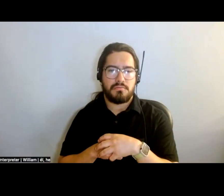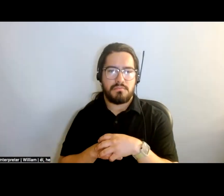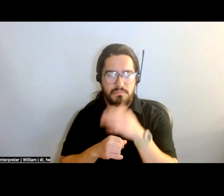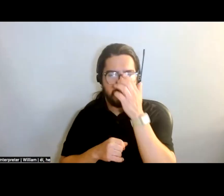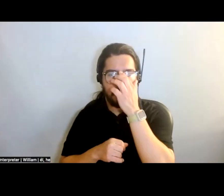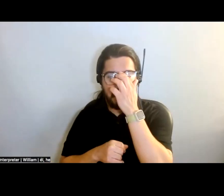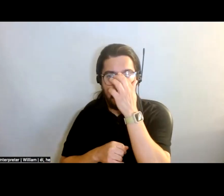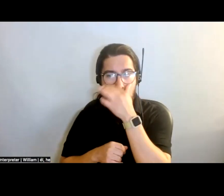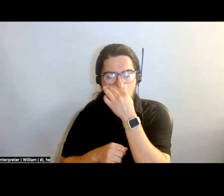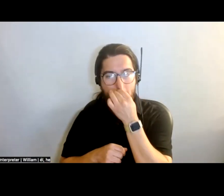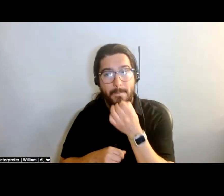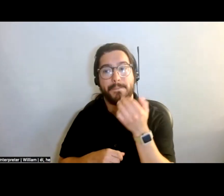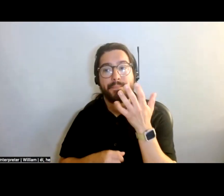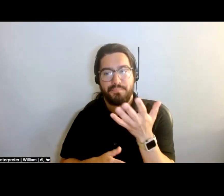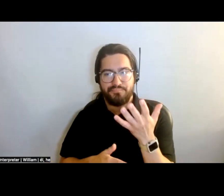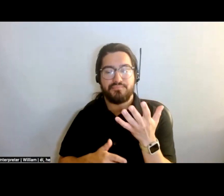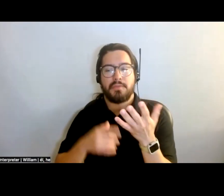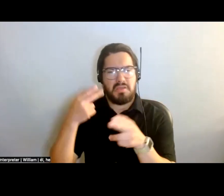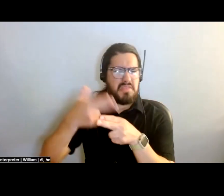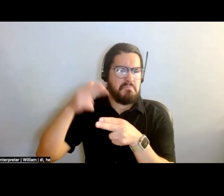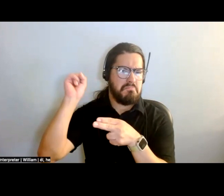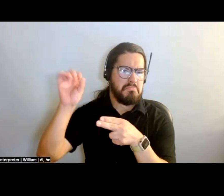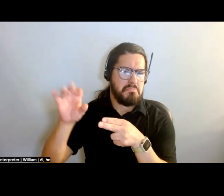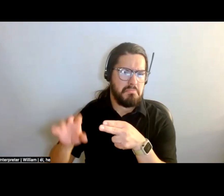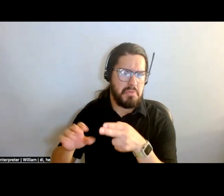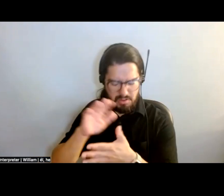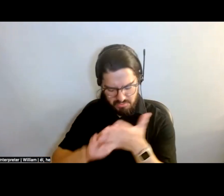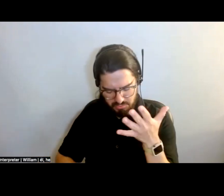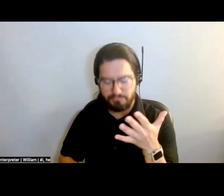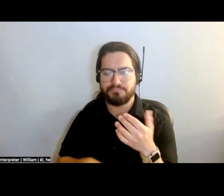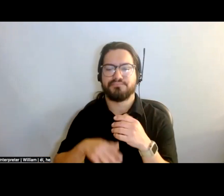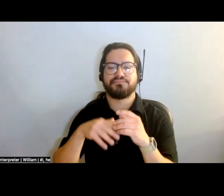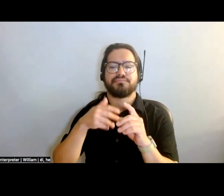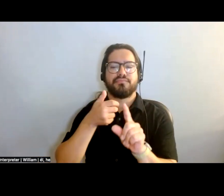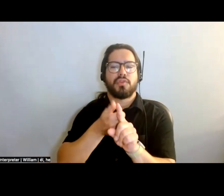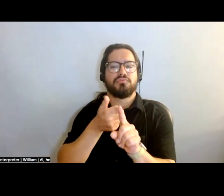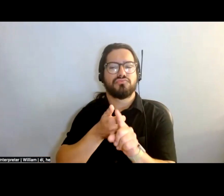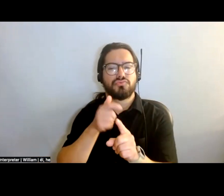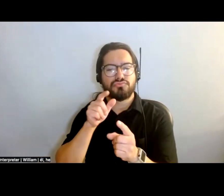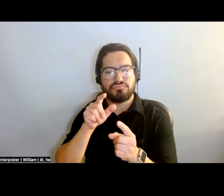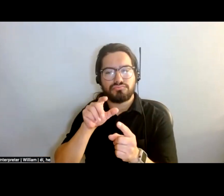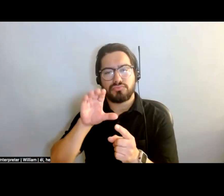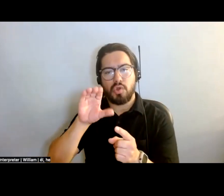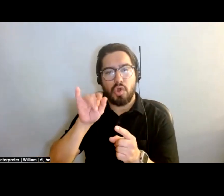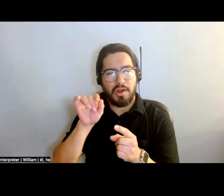venezolana en Chile. Her collection, Afectos, was published by LP5 Editoria in—in 2022.